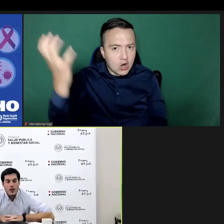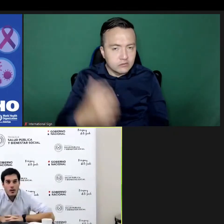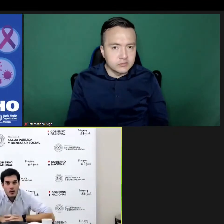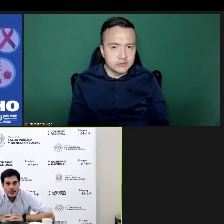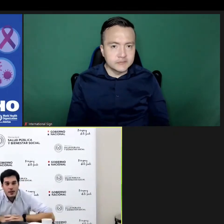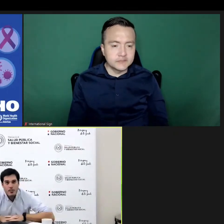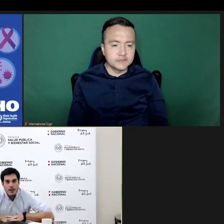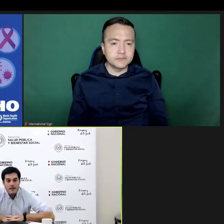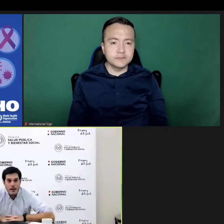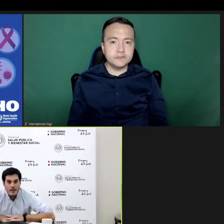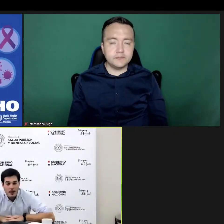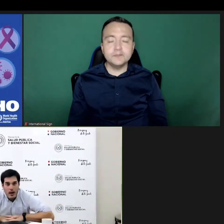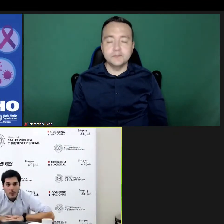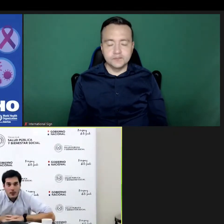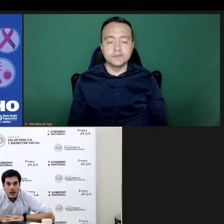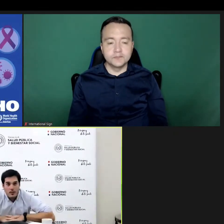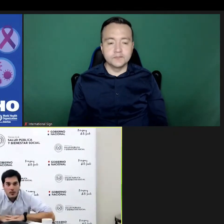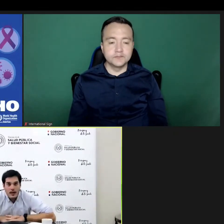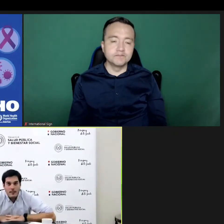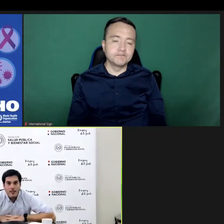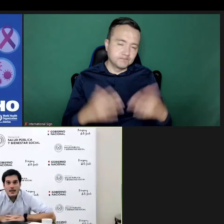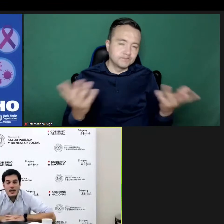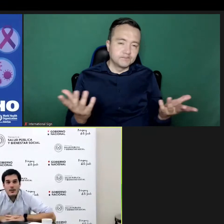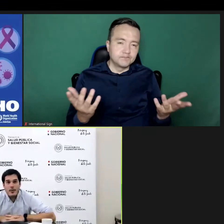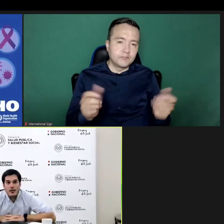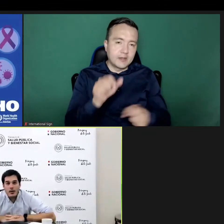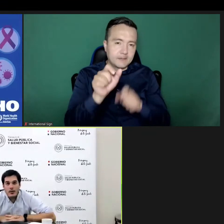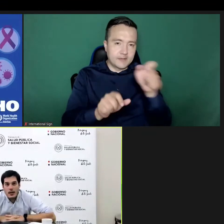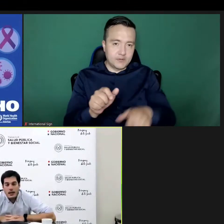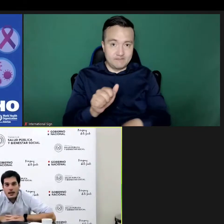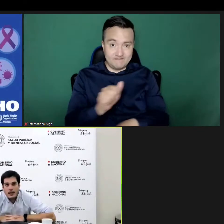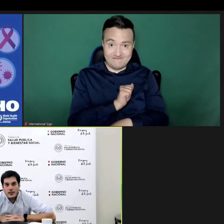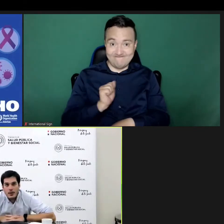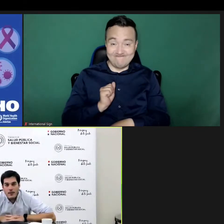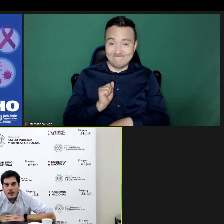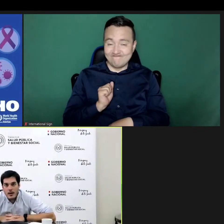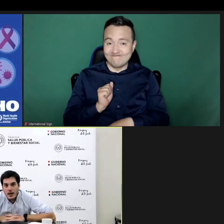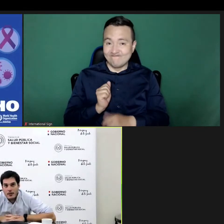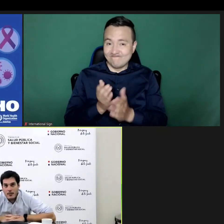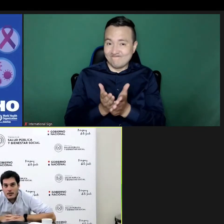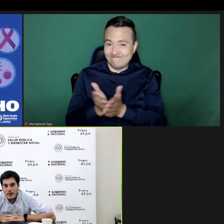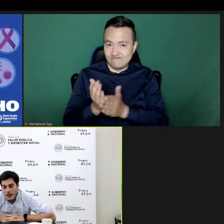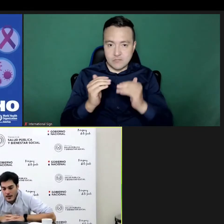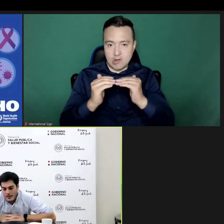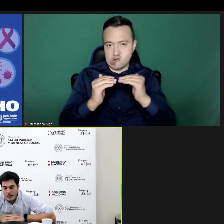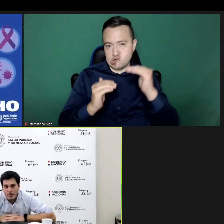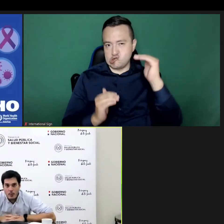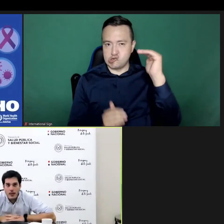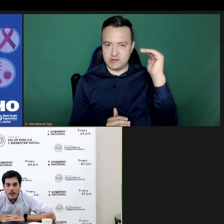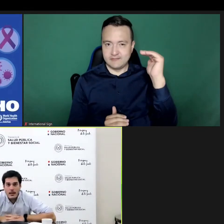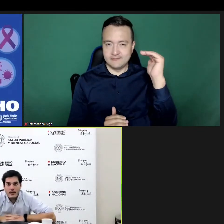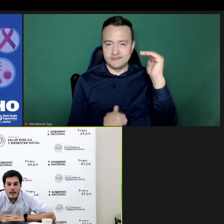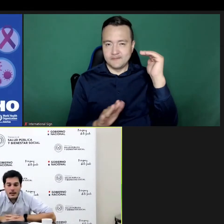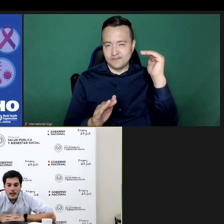Well, with the private sector, we still have an enormous gap with non-communicable